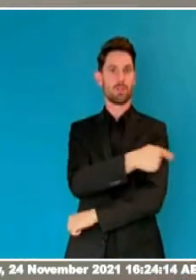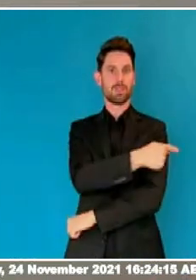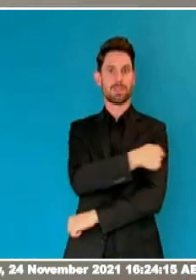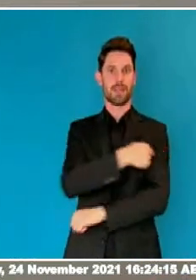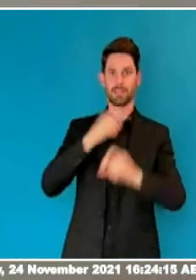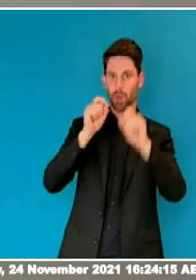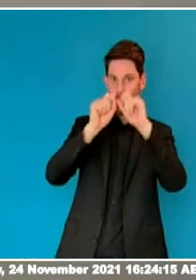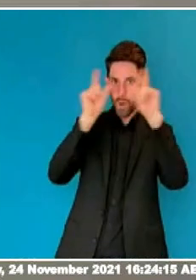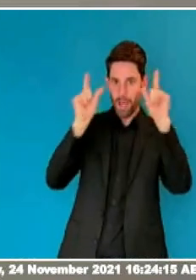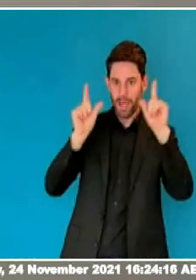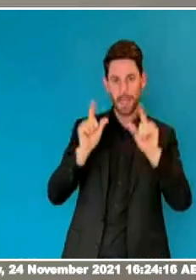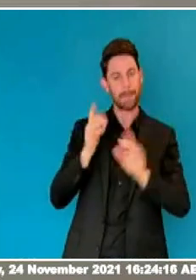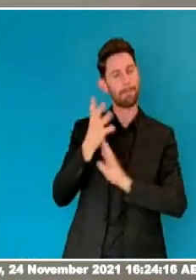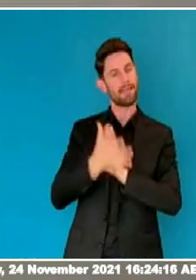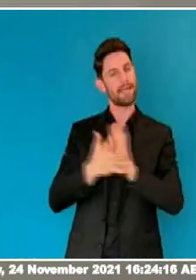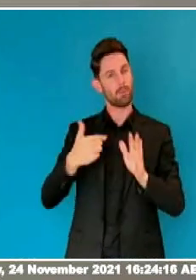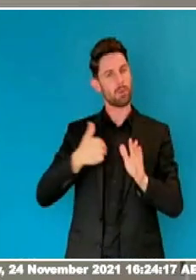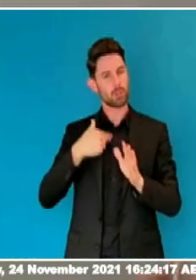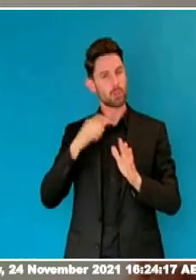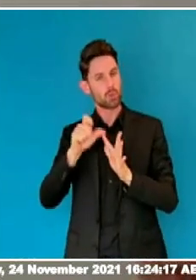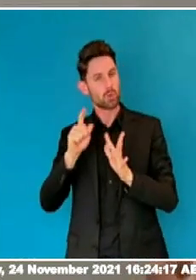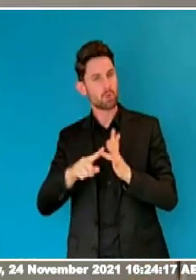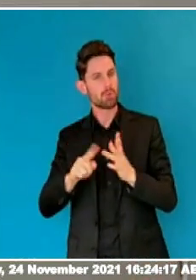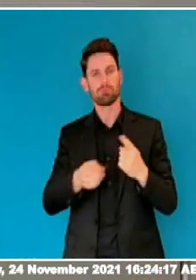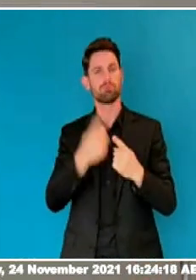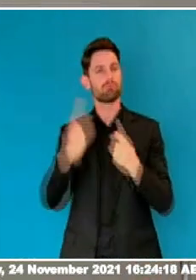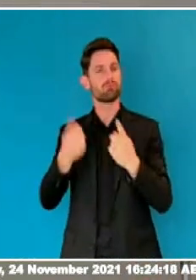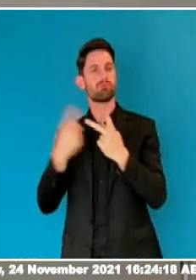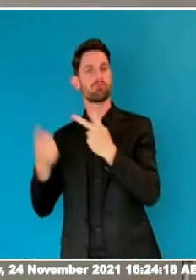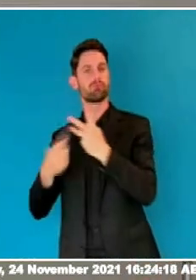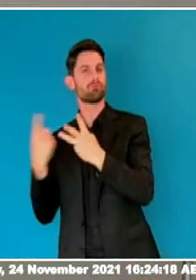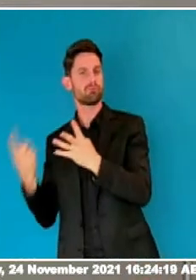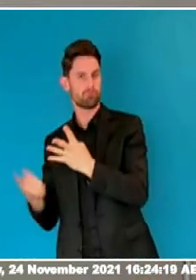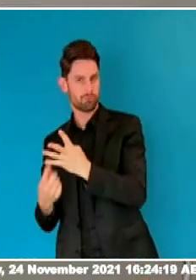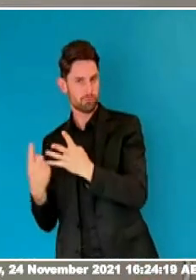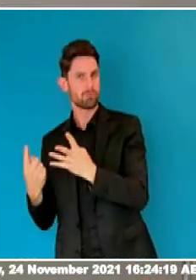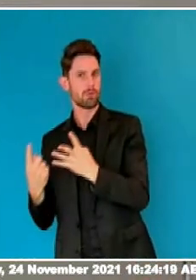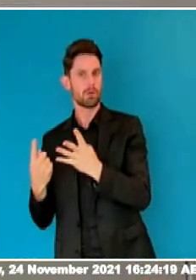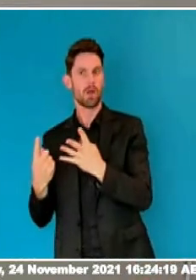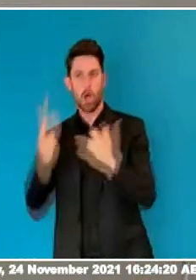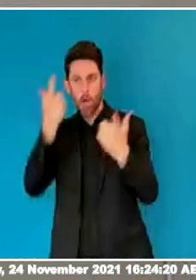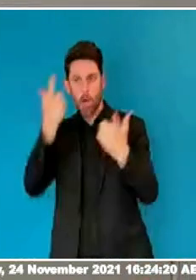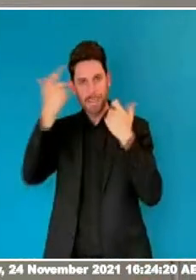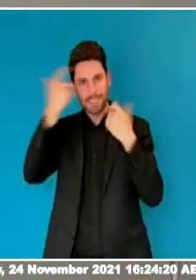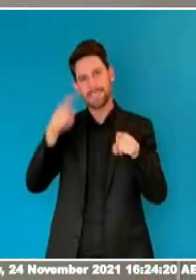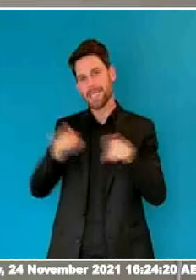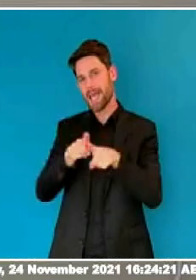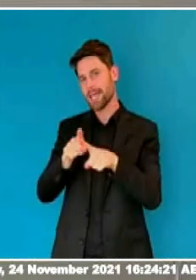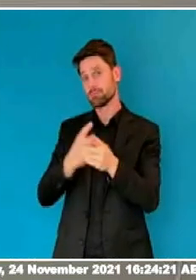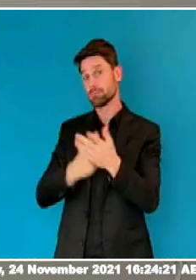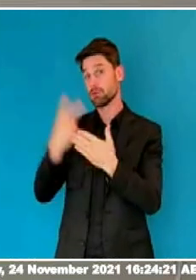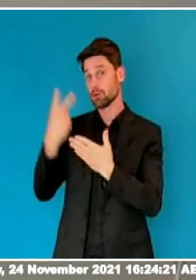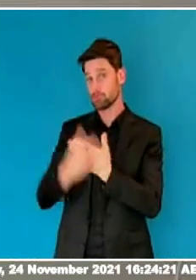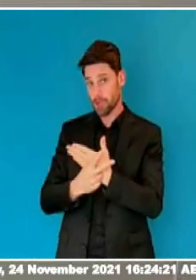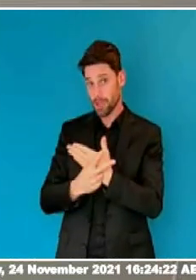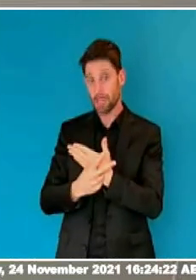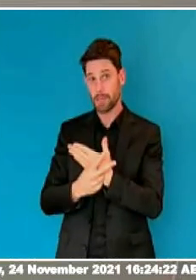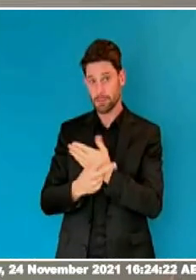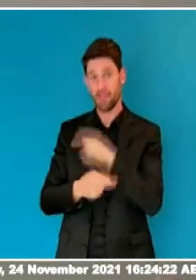We have a range of initiatives and wellbeing programs that we roll out to provide more